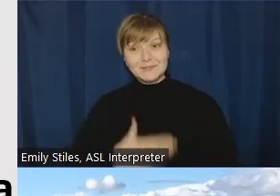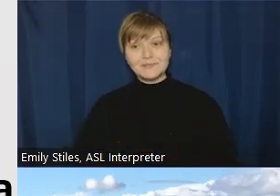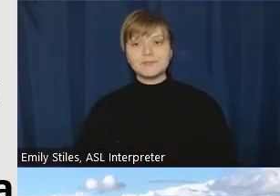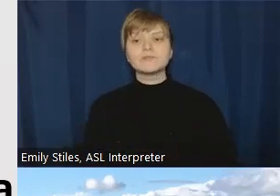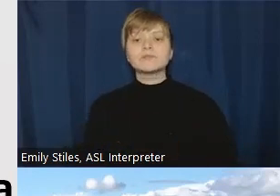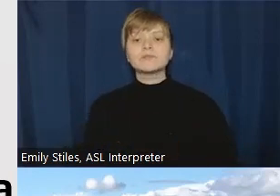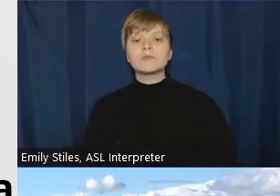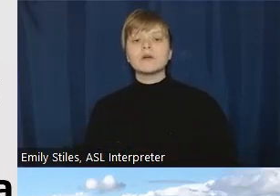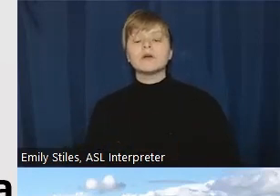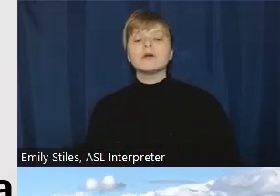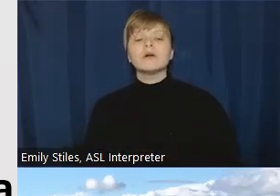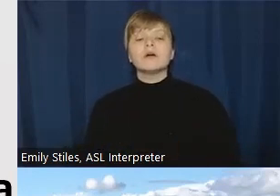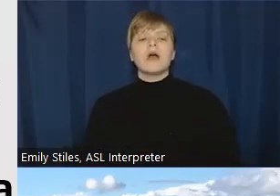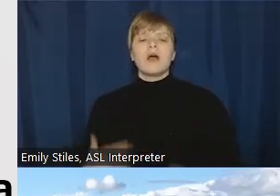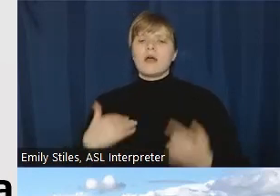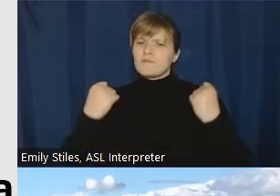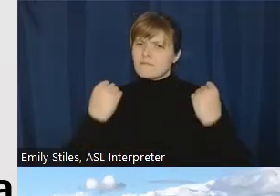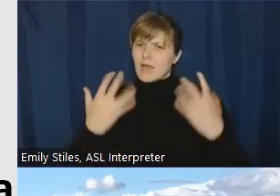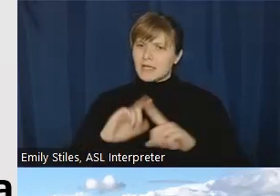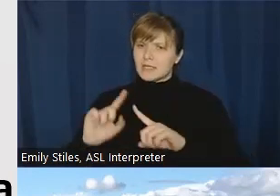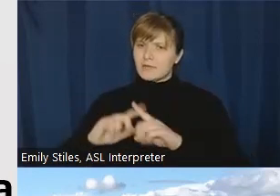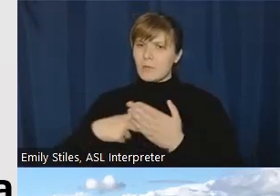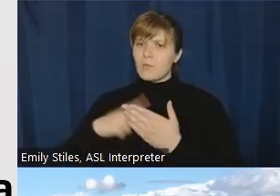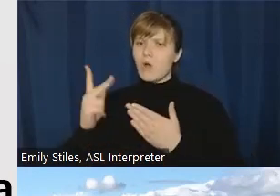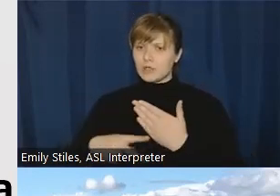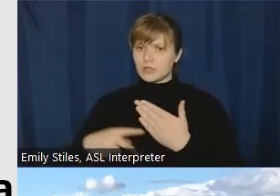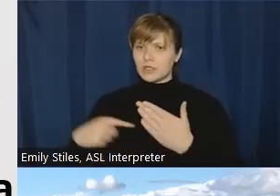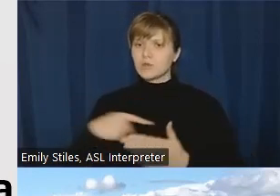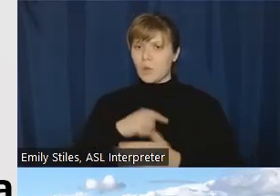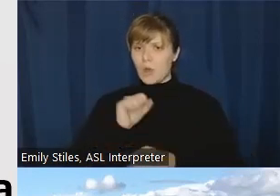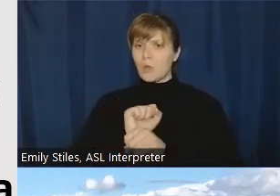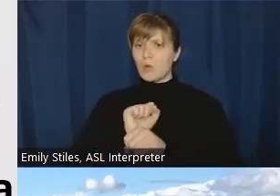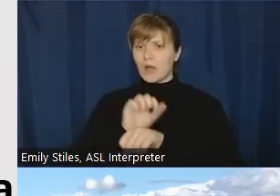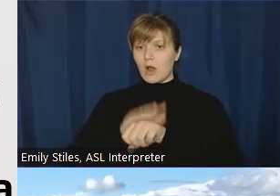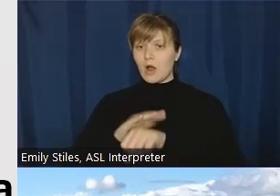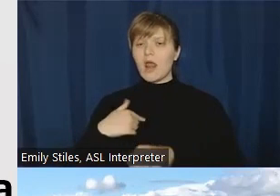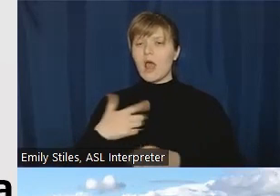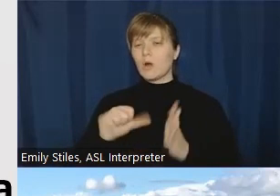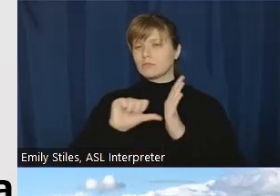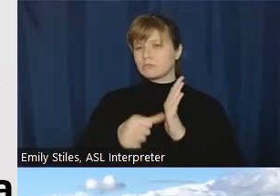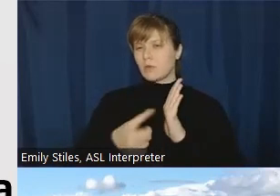While we have several projects we are working on, I do want to highlight one. There was old Highway